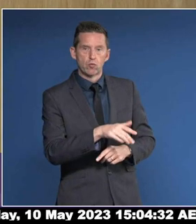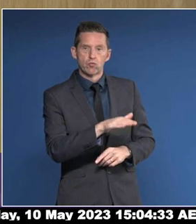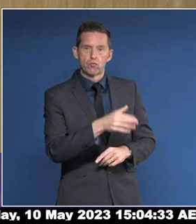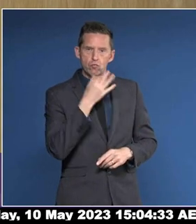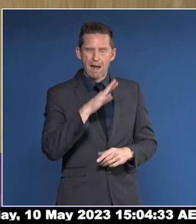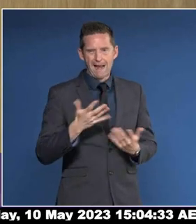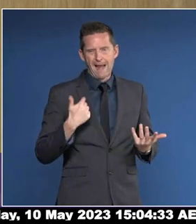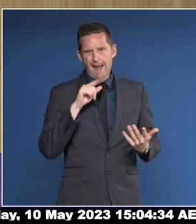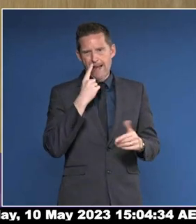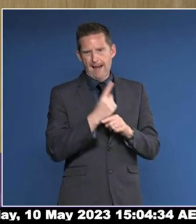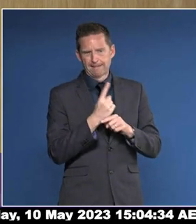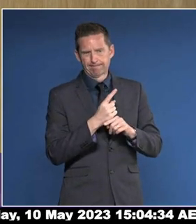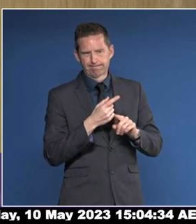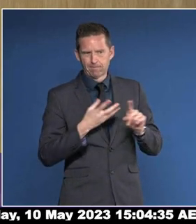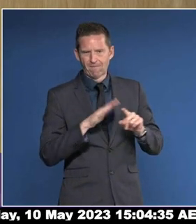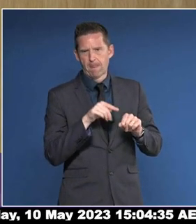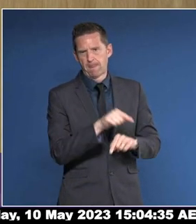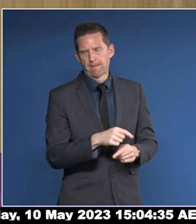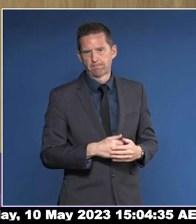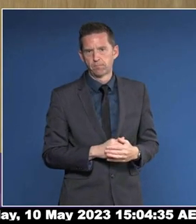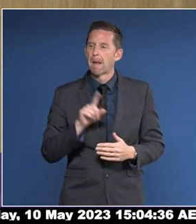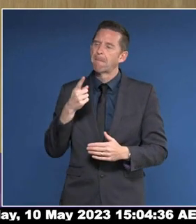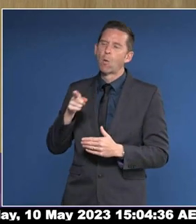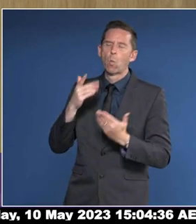But you would not know that unless you followed it up; correct?